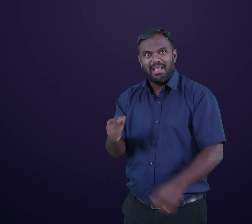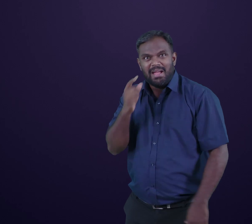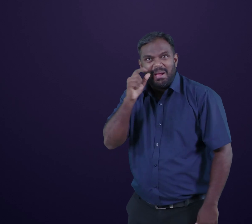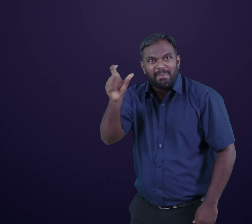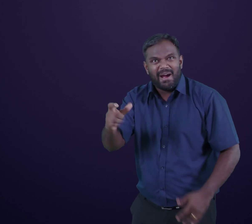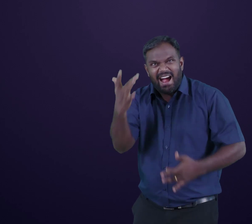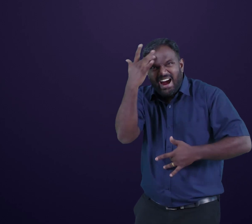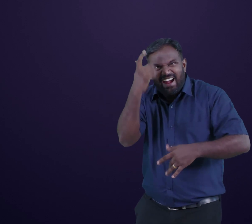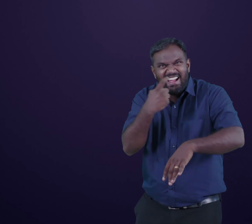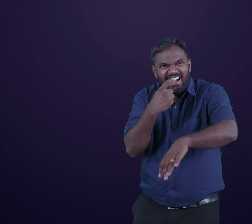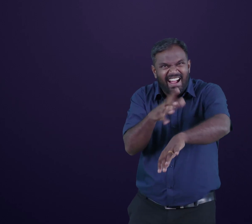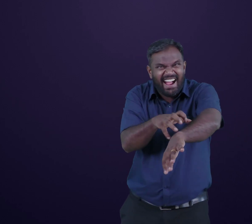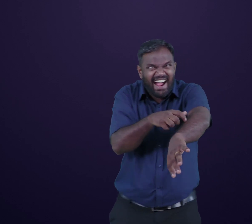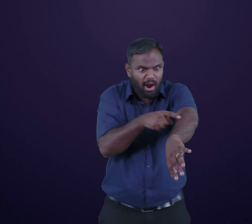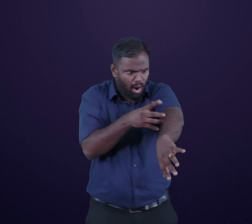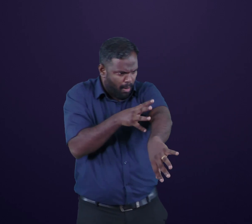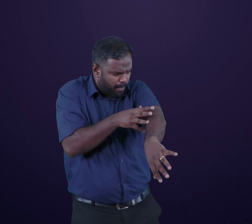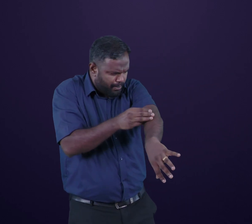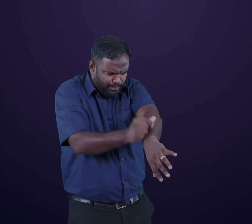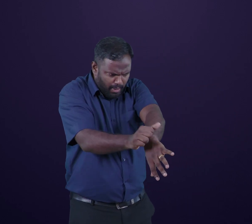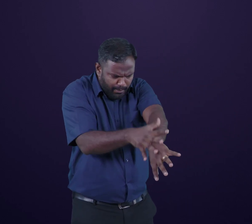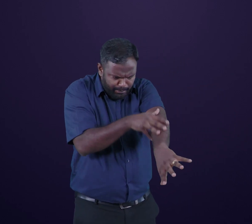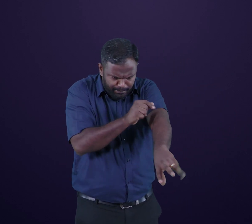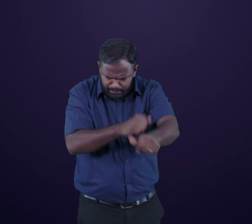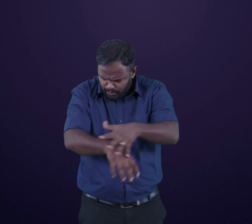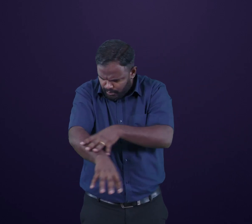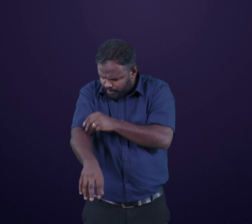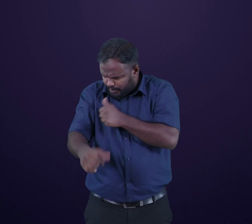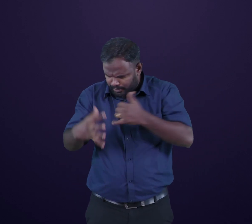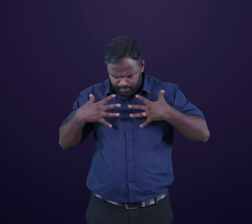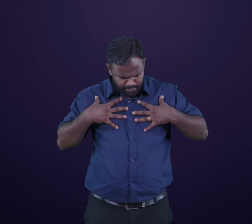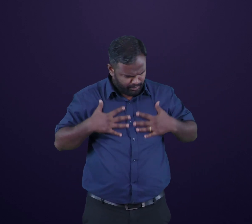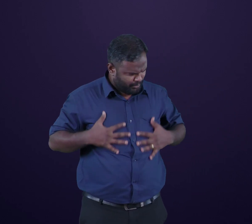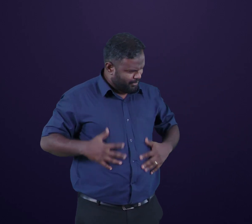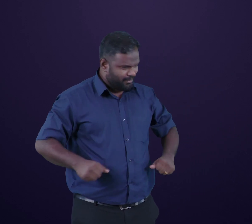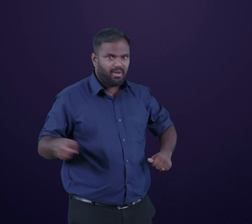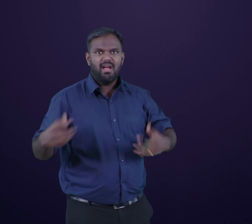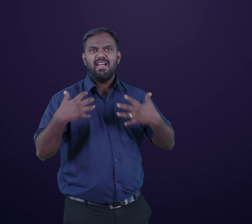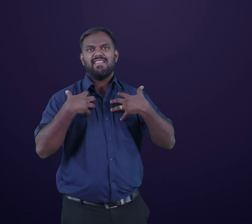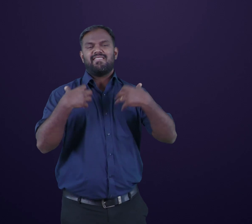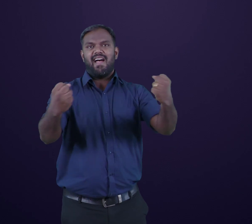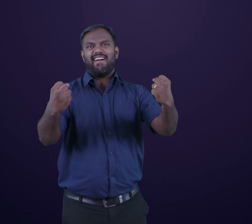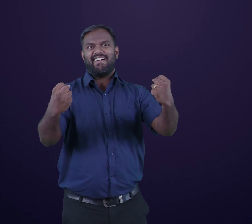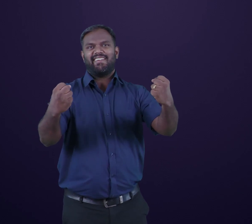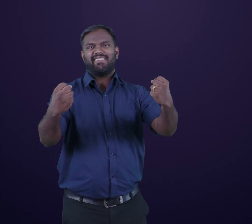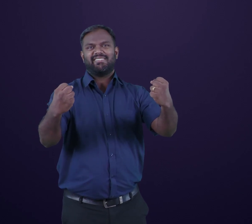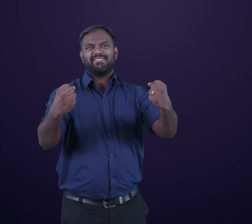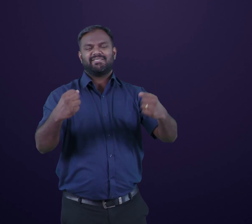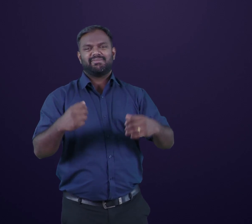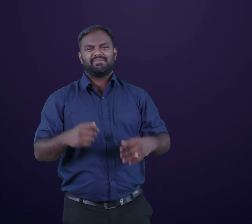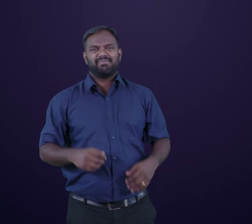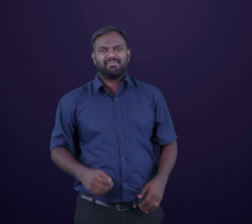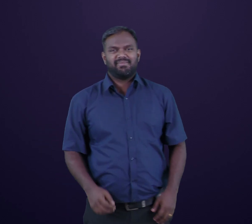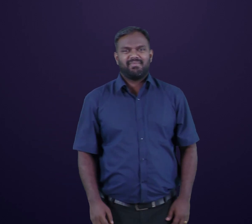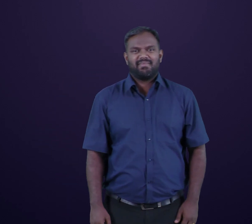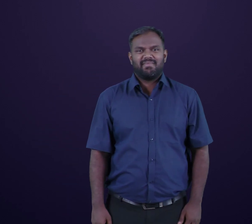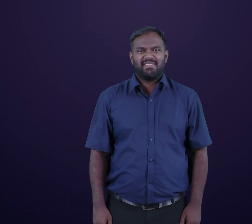Immediately the disease disappeared, and the man was healed.